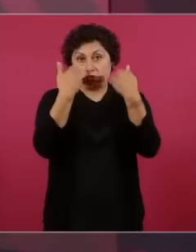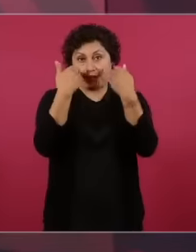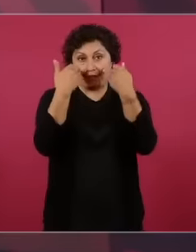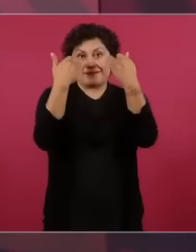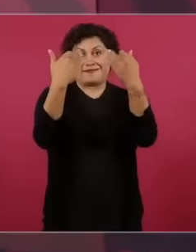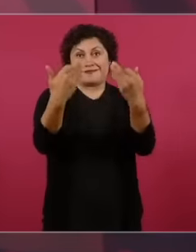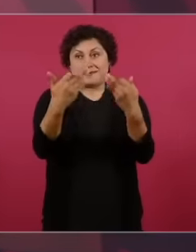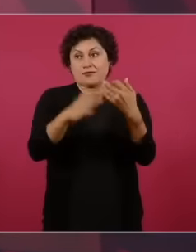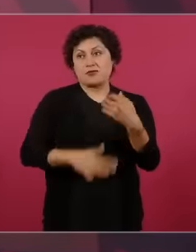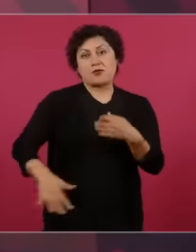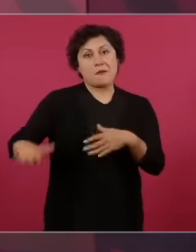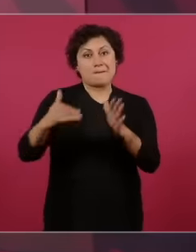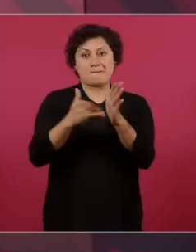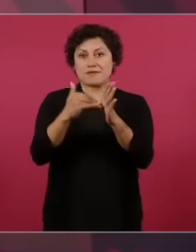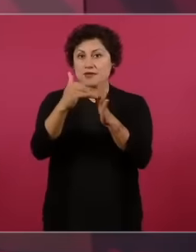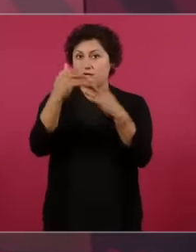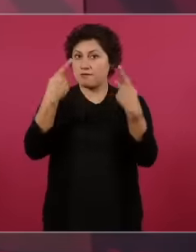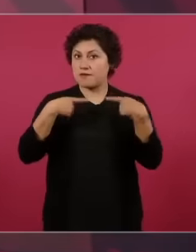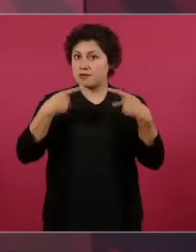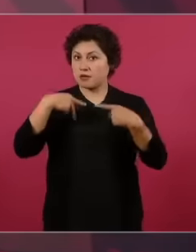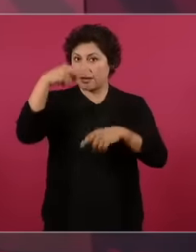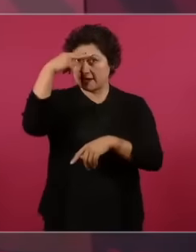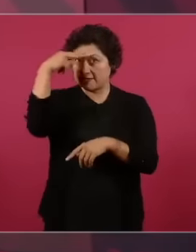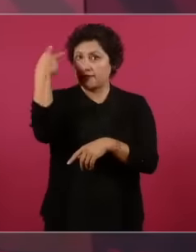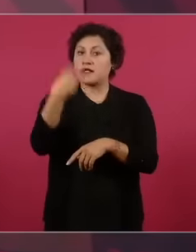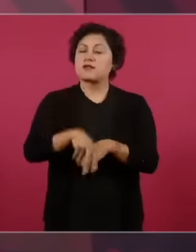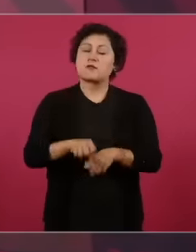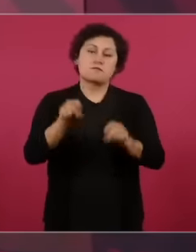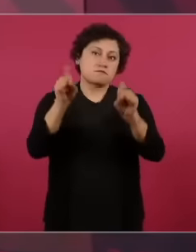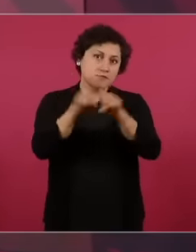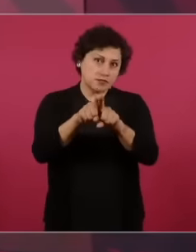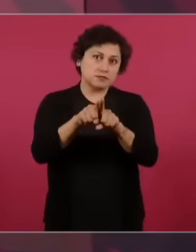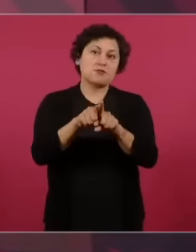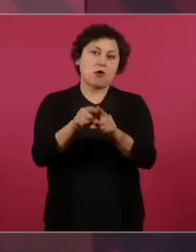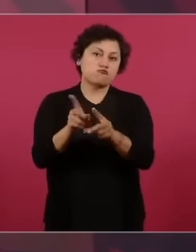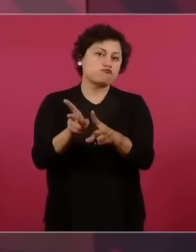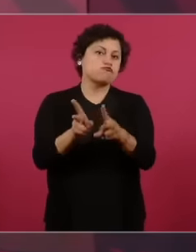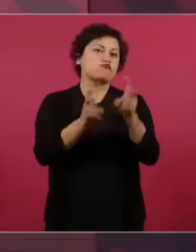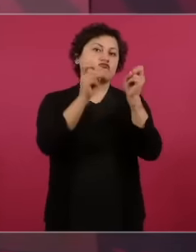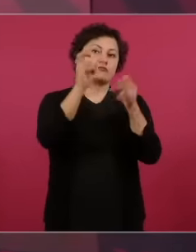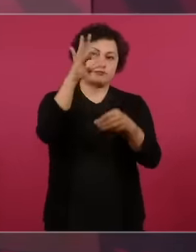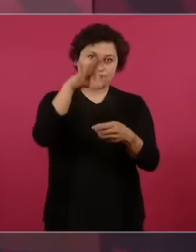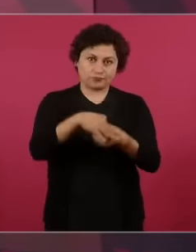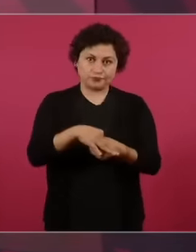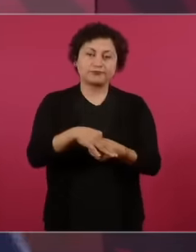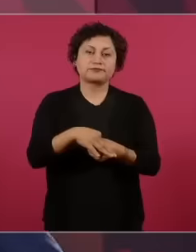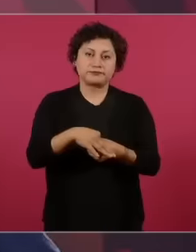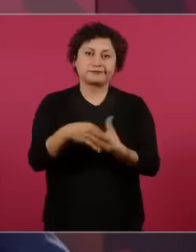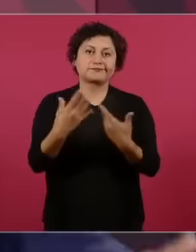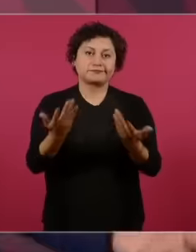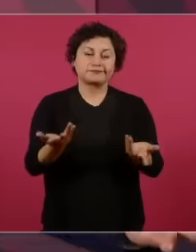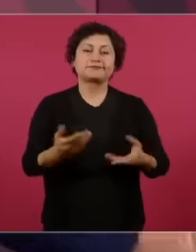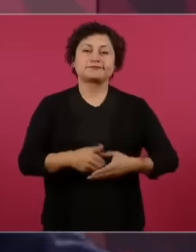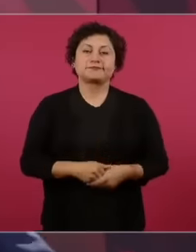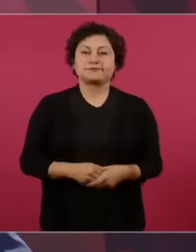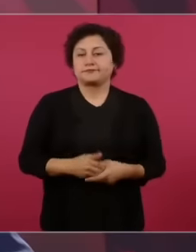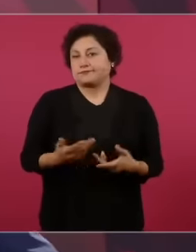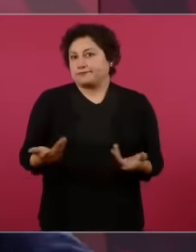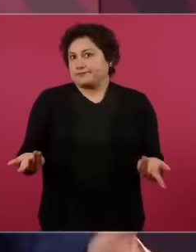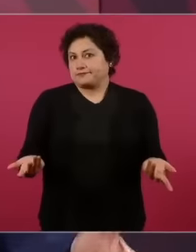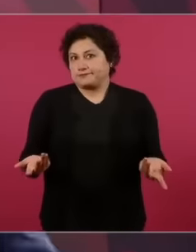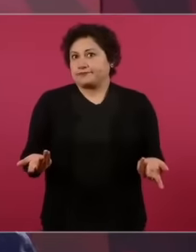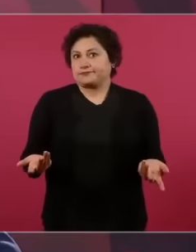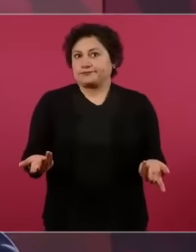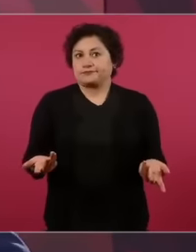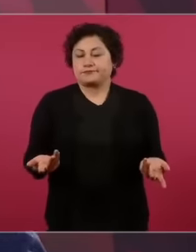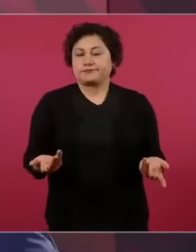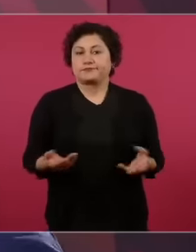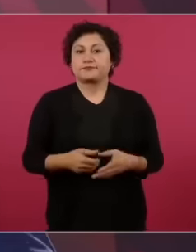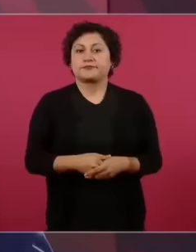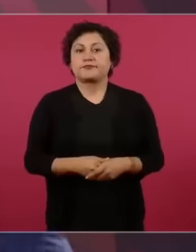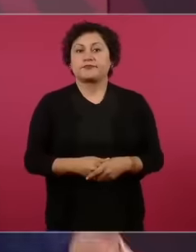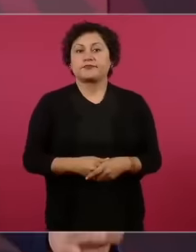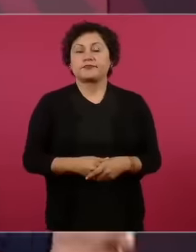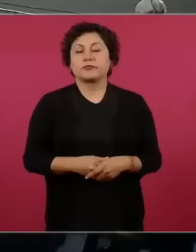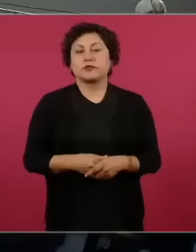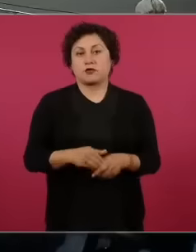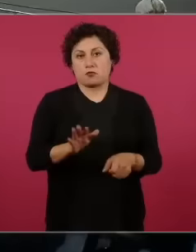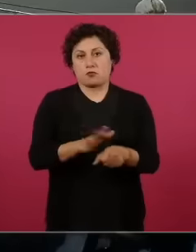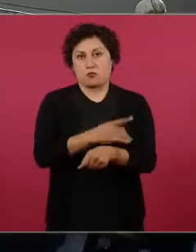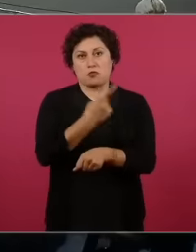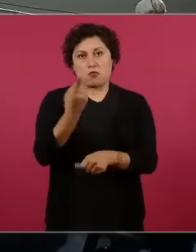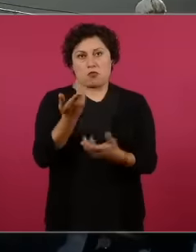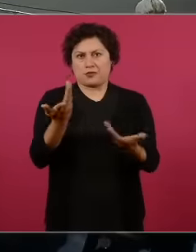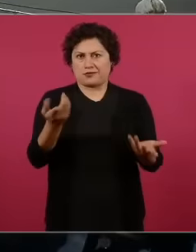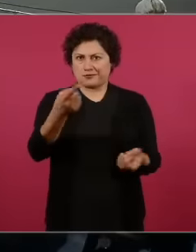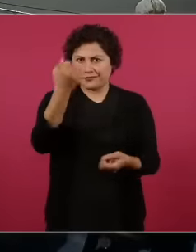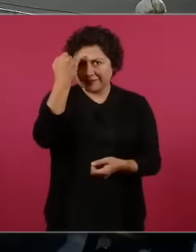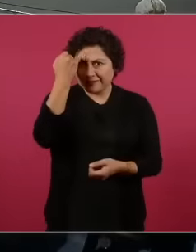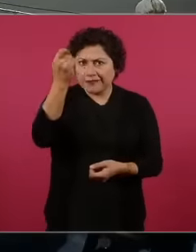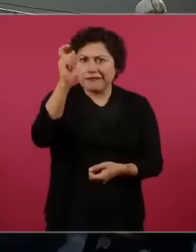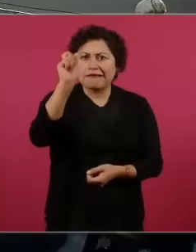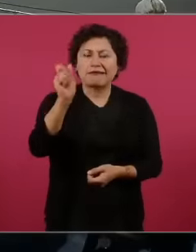fraud because Imagine that a president like Fox did appoints